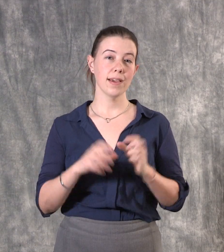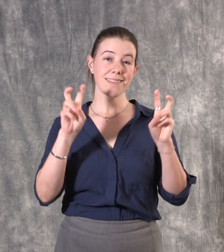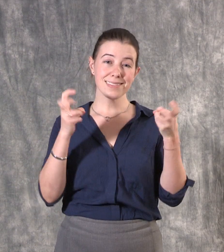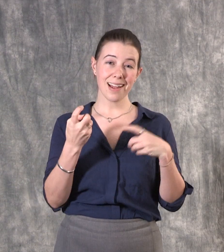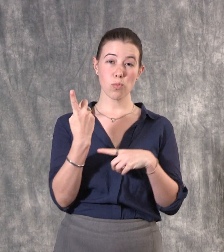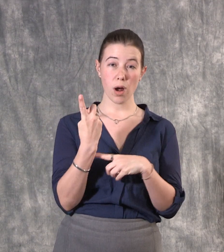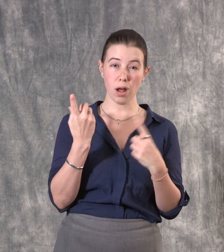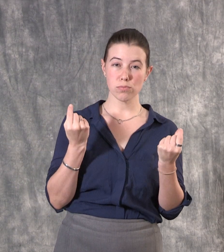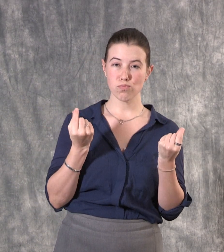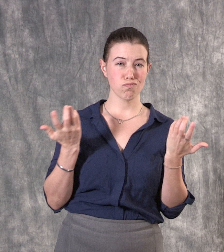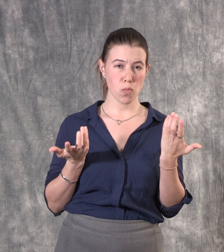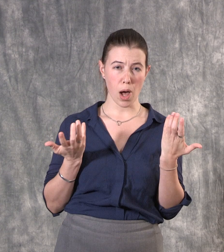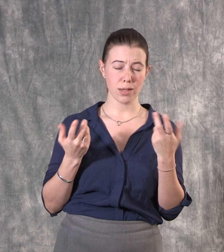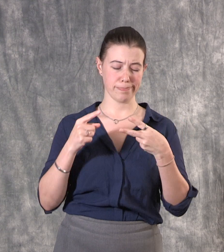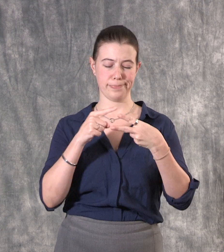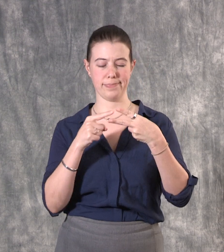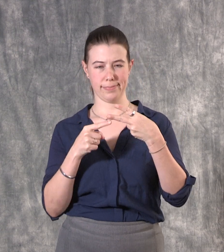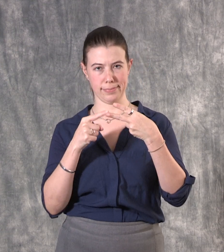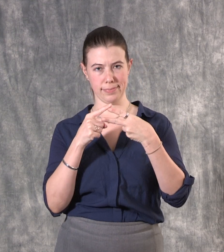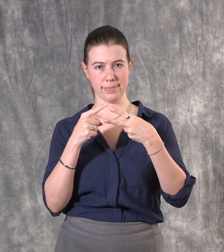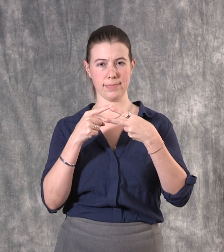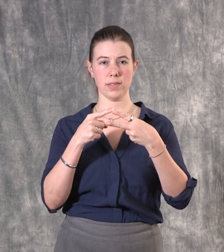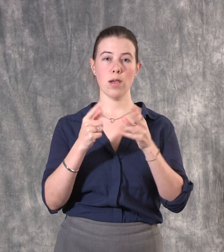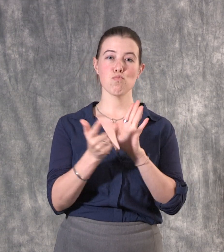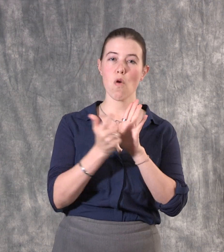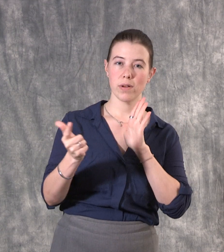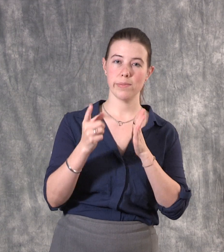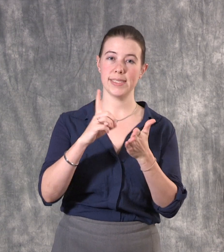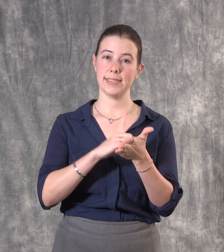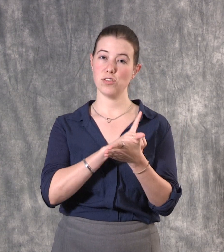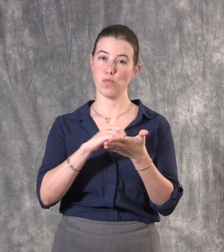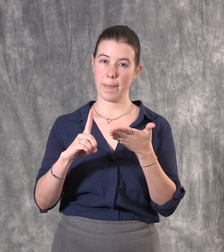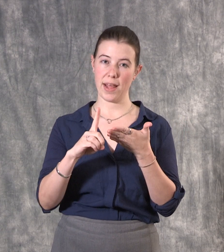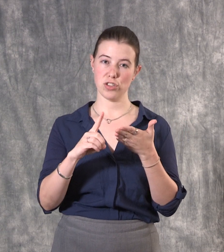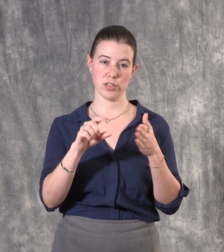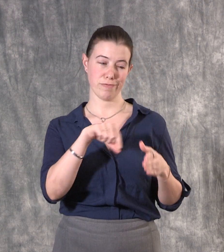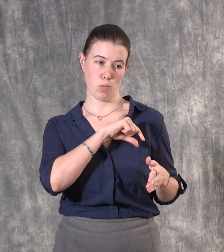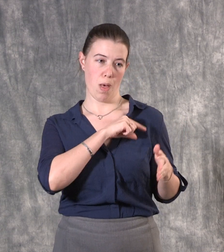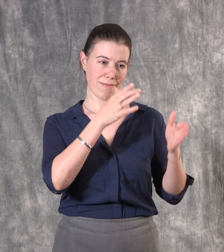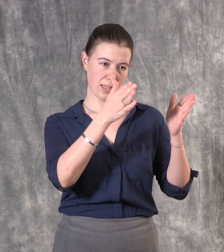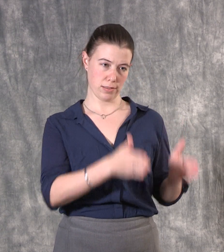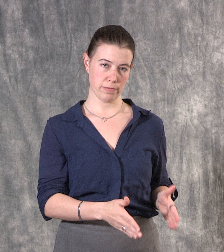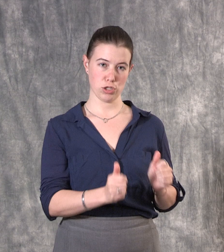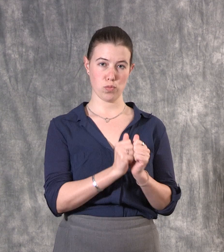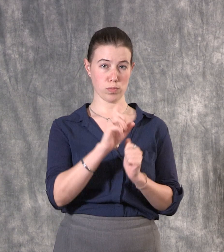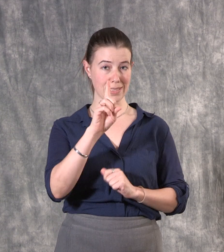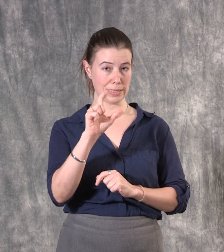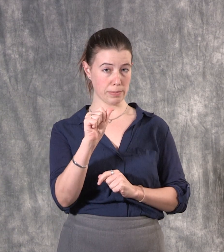Title one does two things. It prohibits discrimination against the qualified